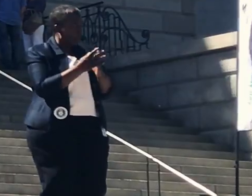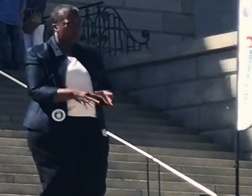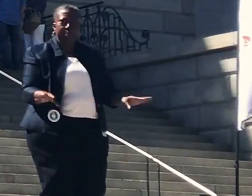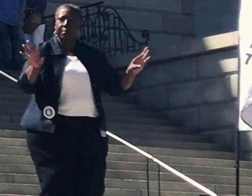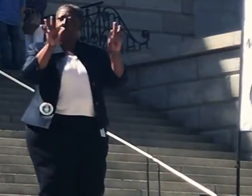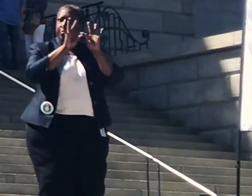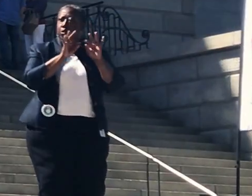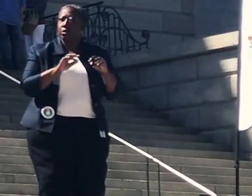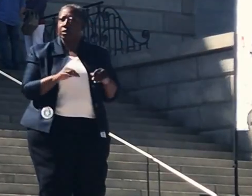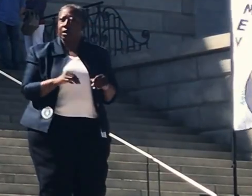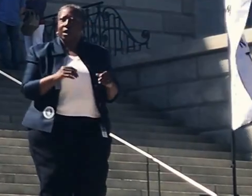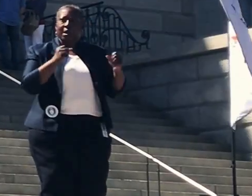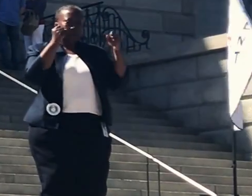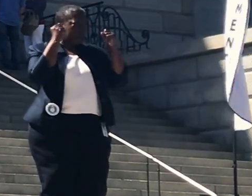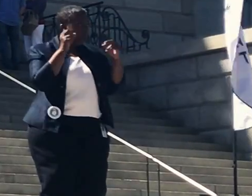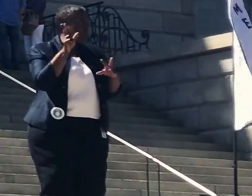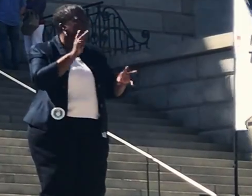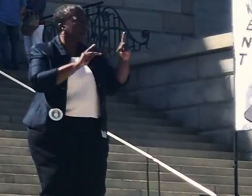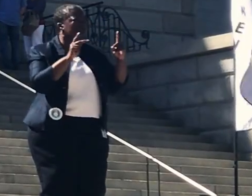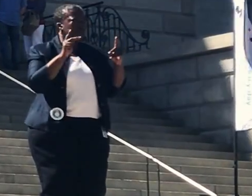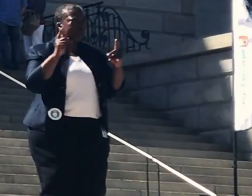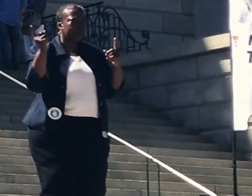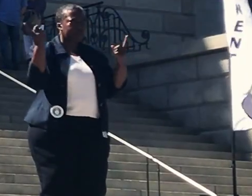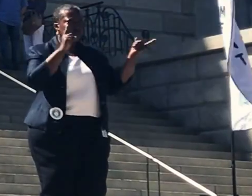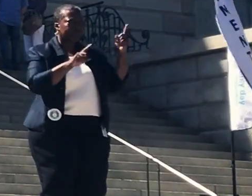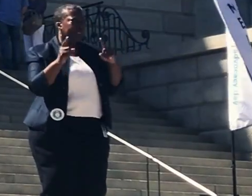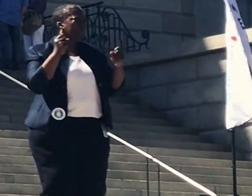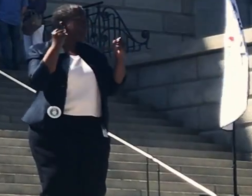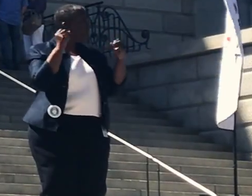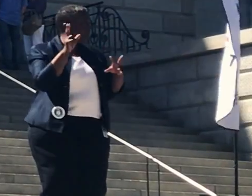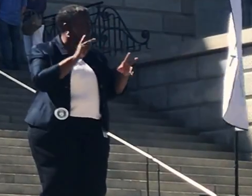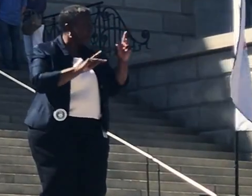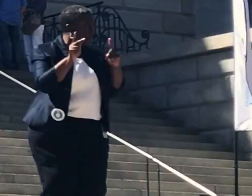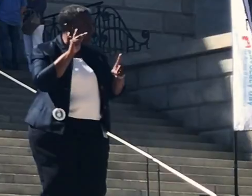We have people now coming back, we've got hundreds of people in the plans now.